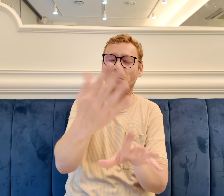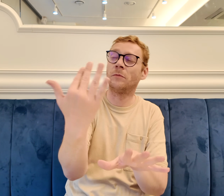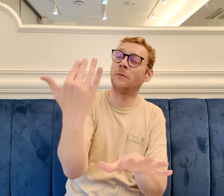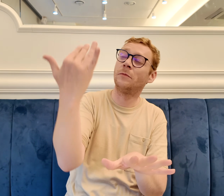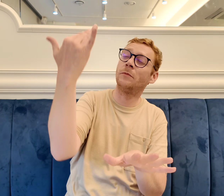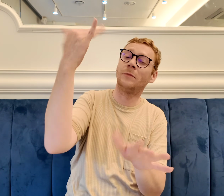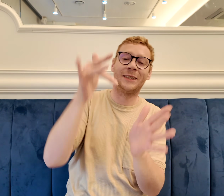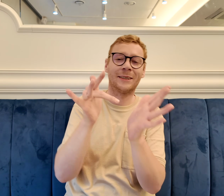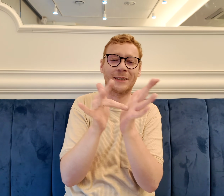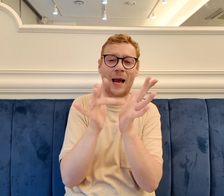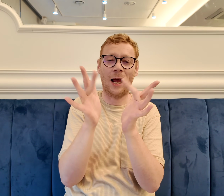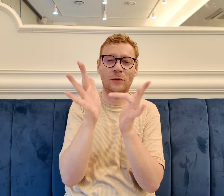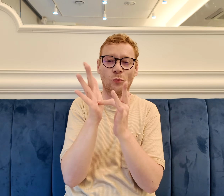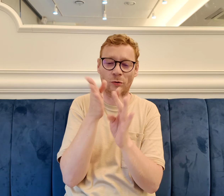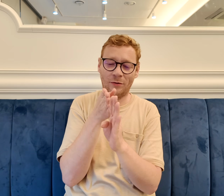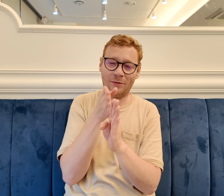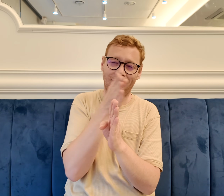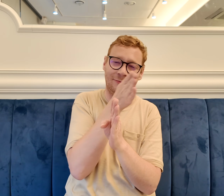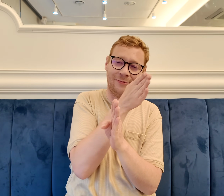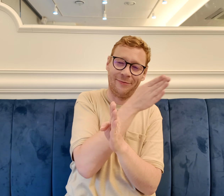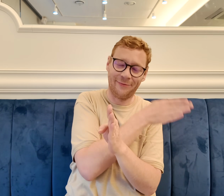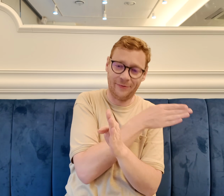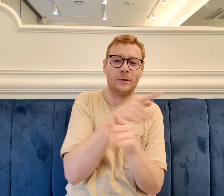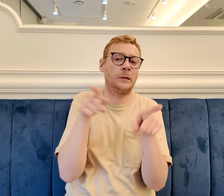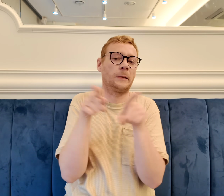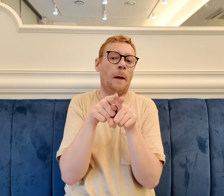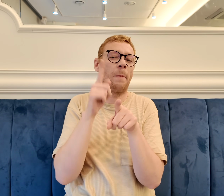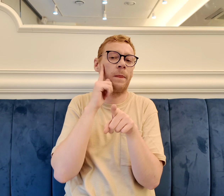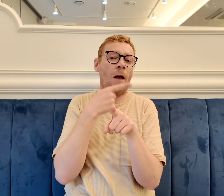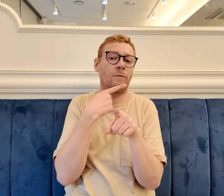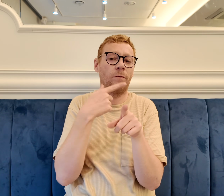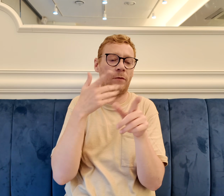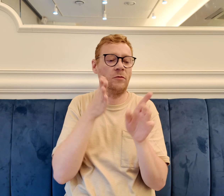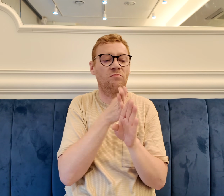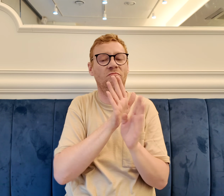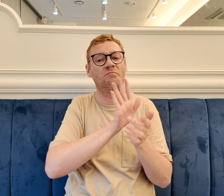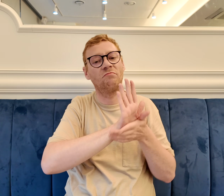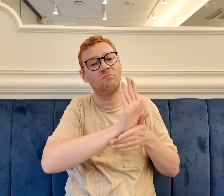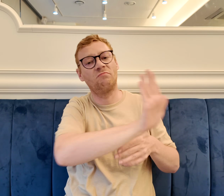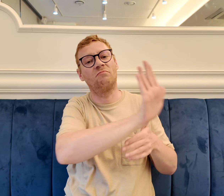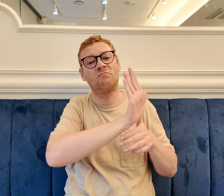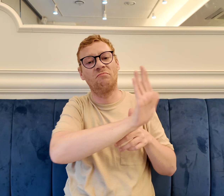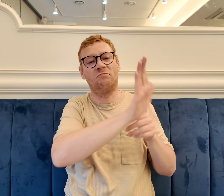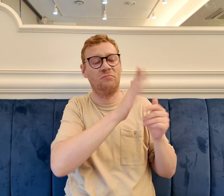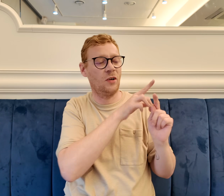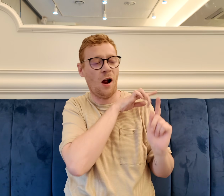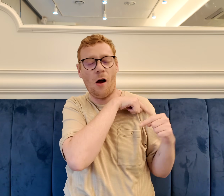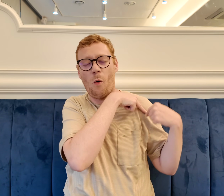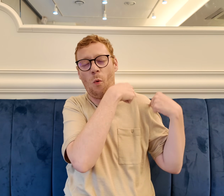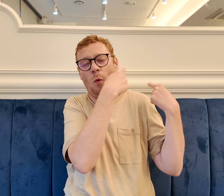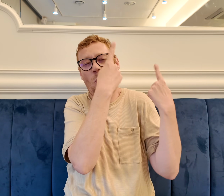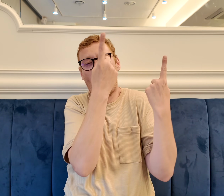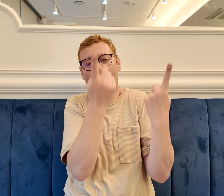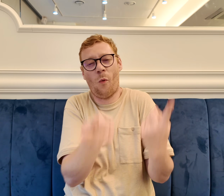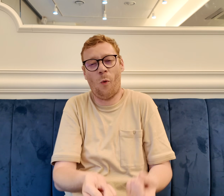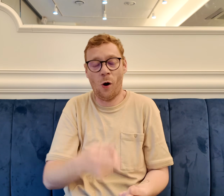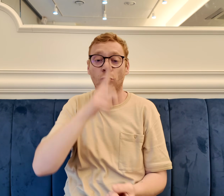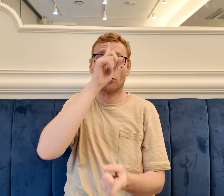But this has been the case since before the birth of Jesus. Since then, deaf people have been pushed out and excluded from society. And that discrimination continues to this day.